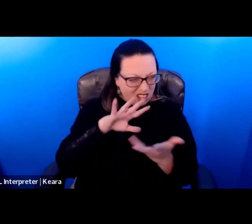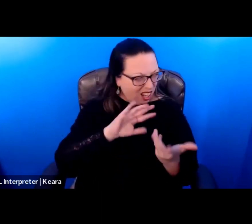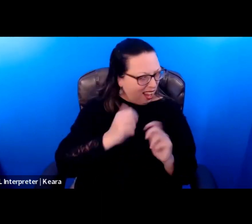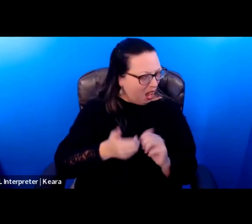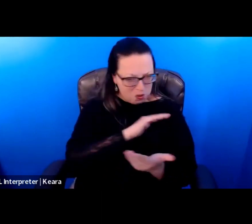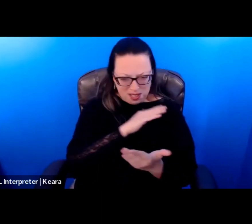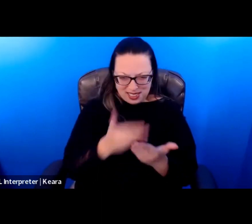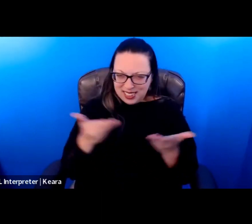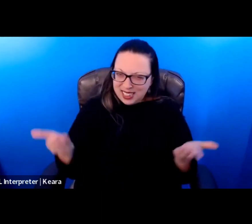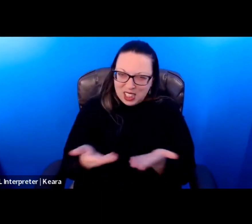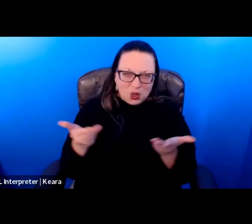kept getting fired from my jobs.